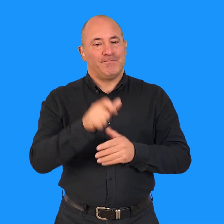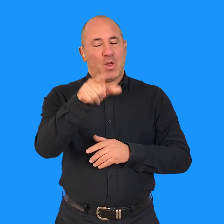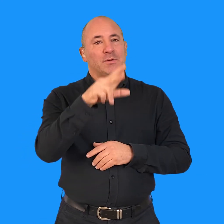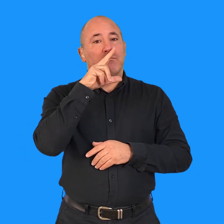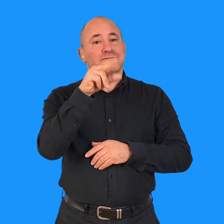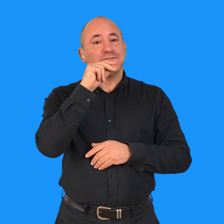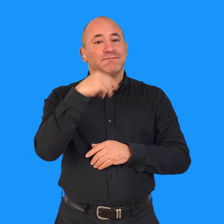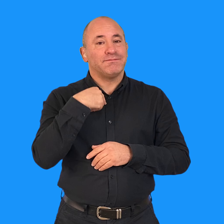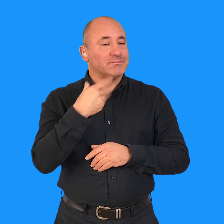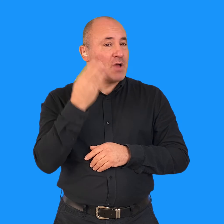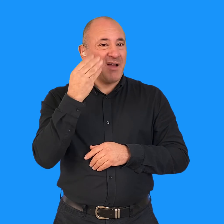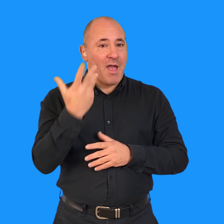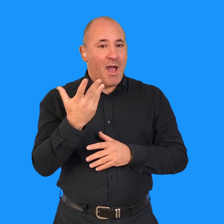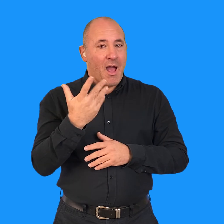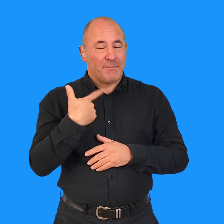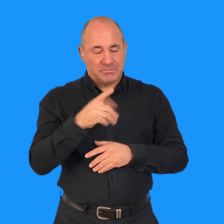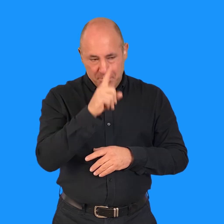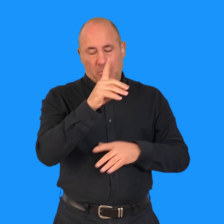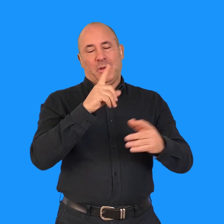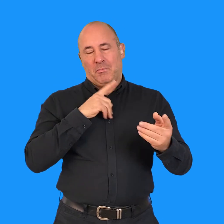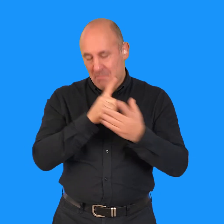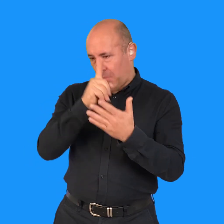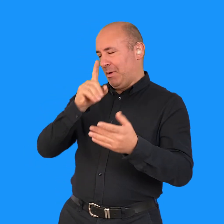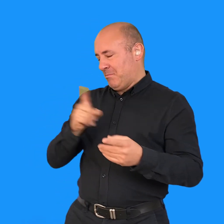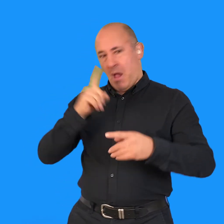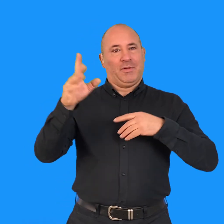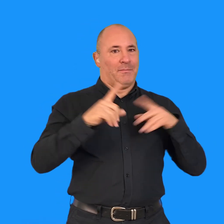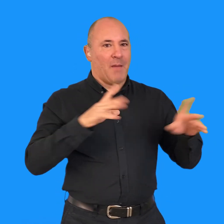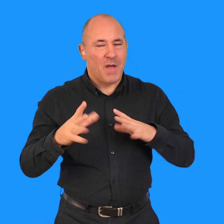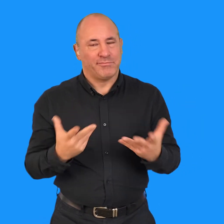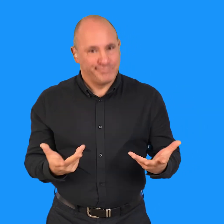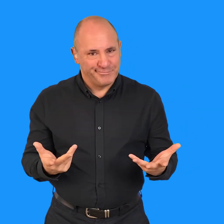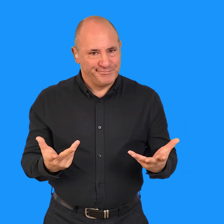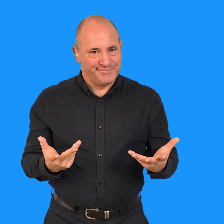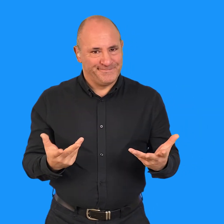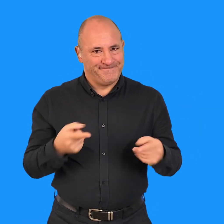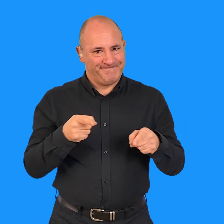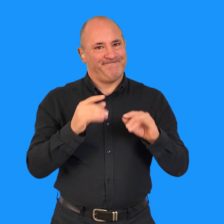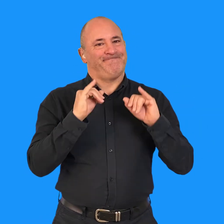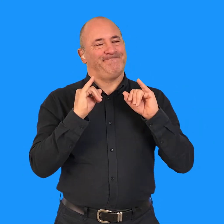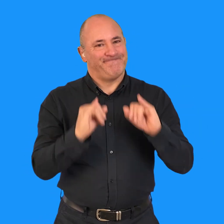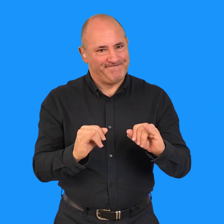but because I couldn't hear the instructions of the guide, I kept walking into things.